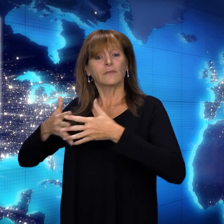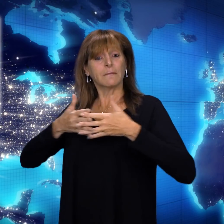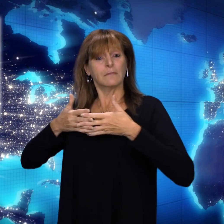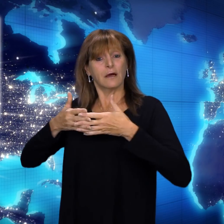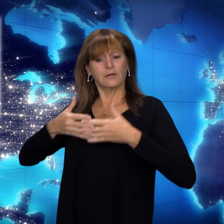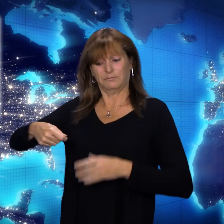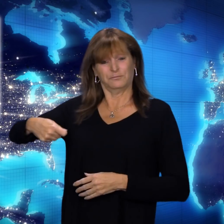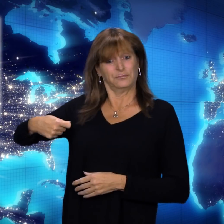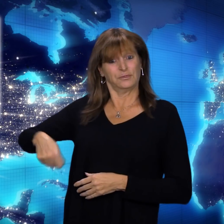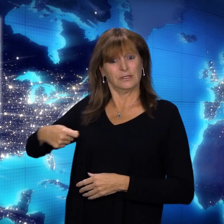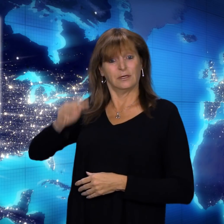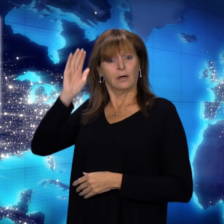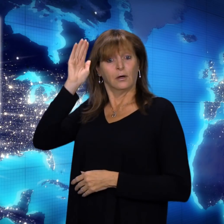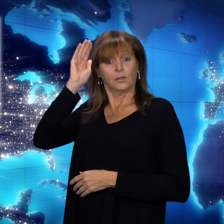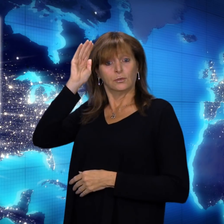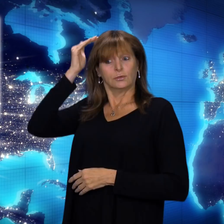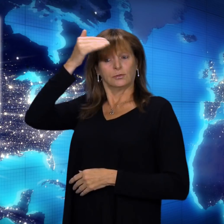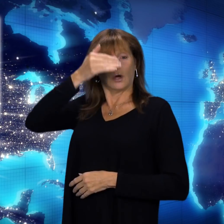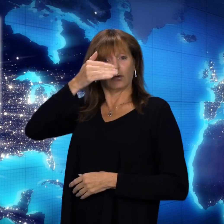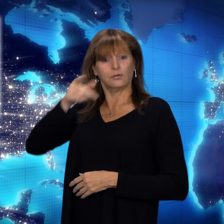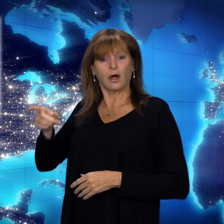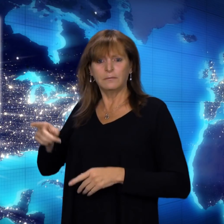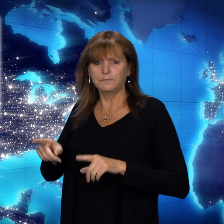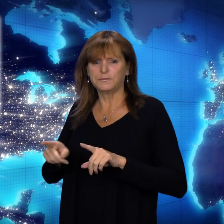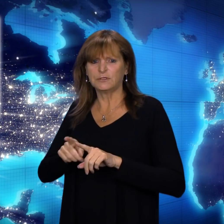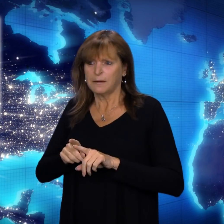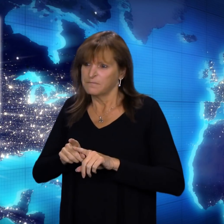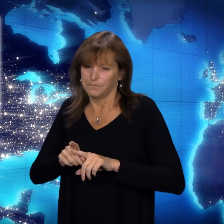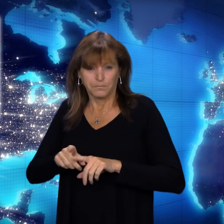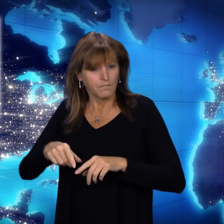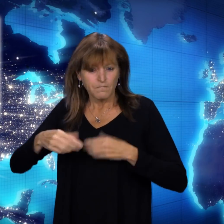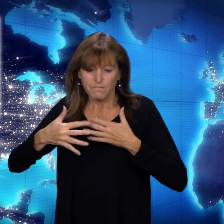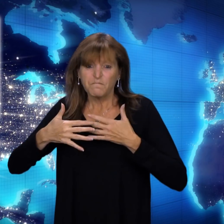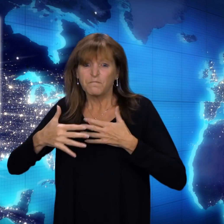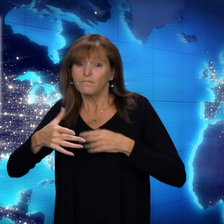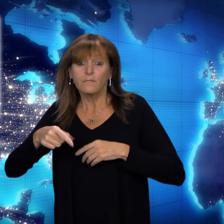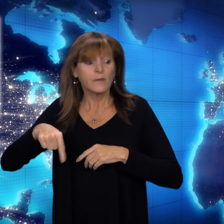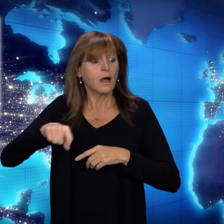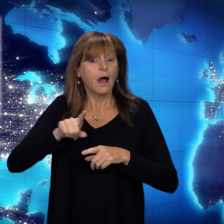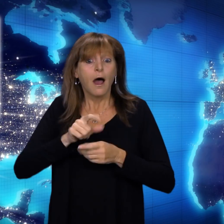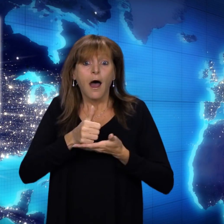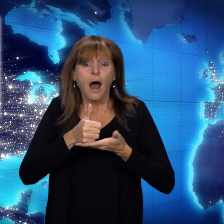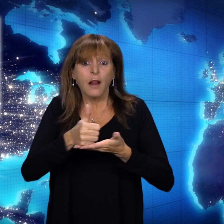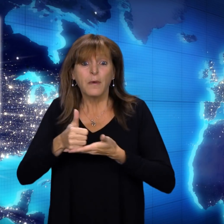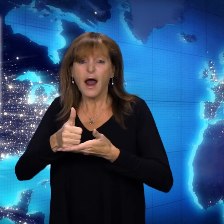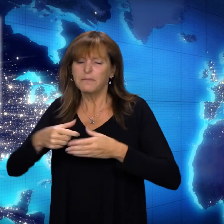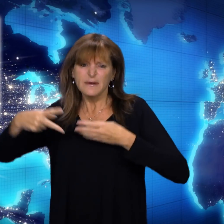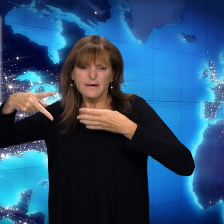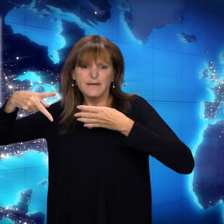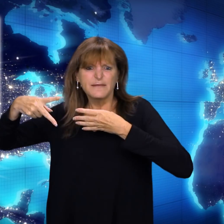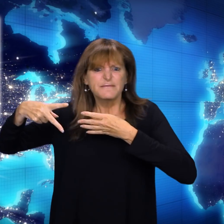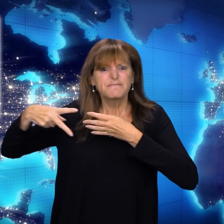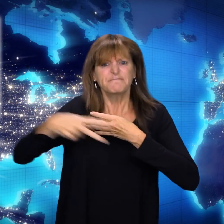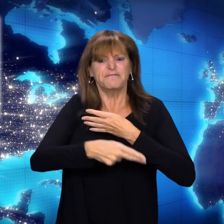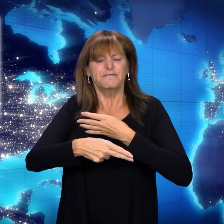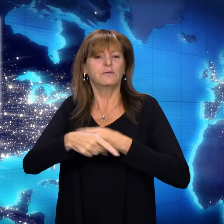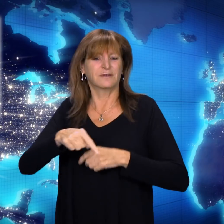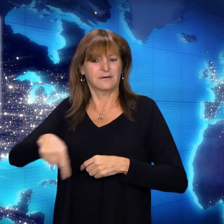U.S. president Donald Trump has threatened to cut aid to the